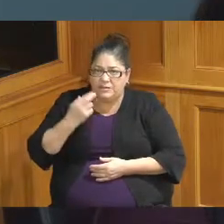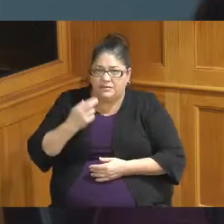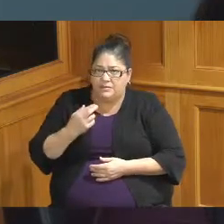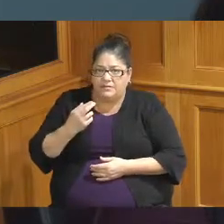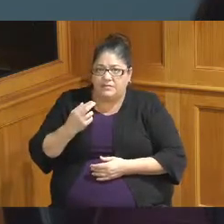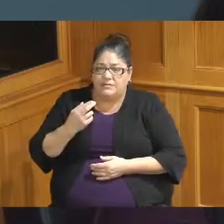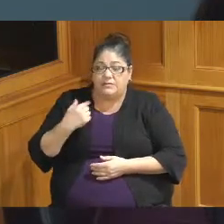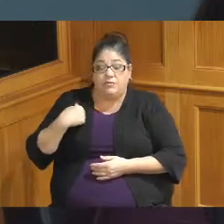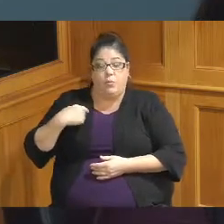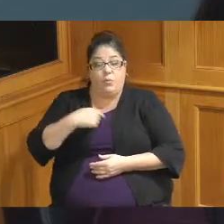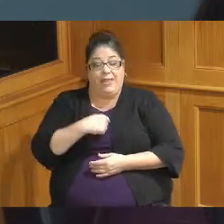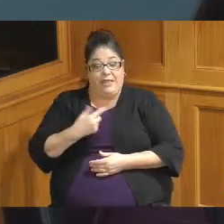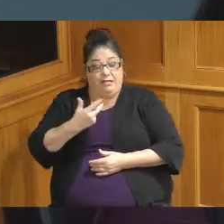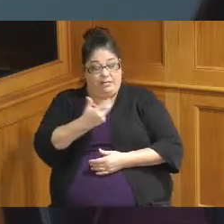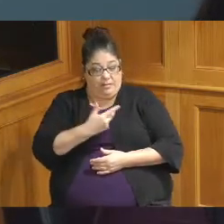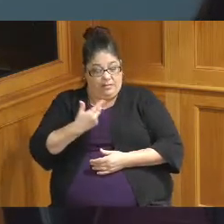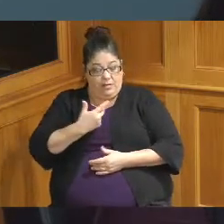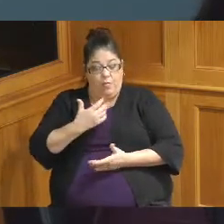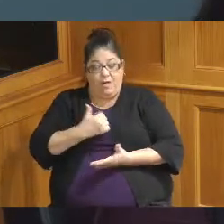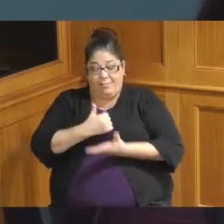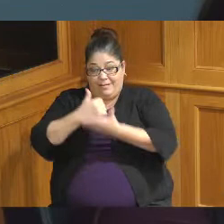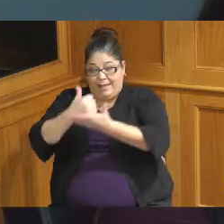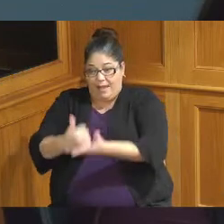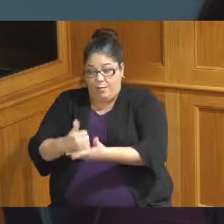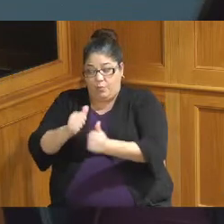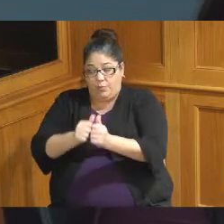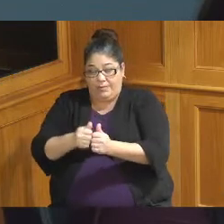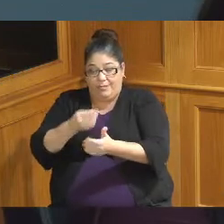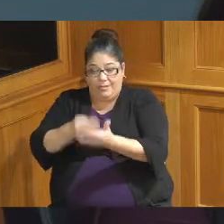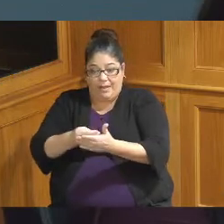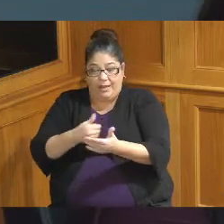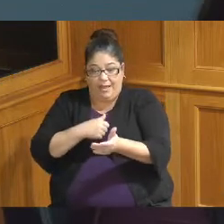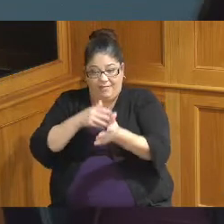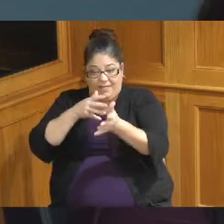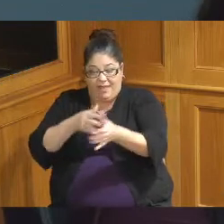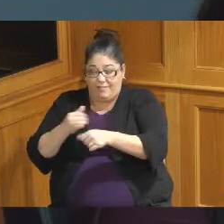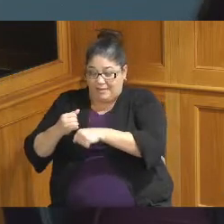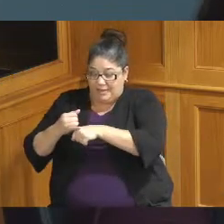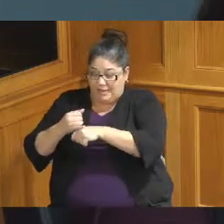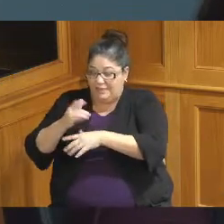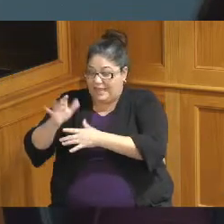Commission wanted to help with the money that we had and the interests and the applications were